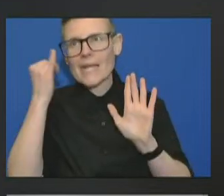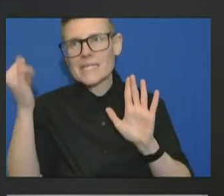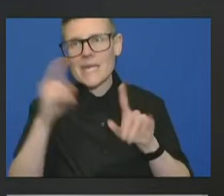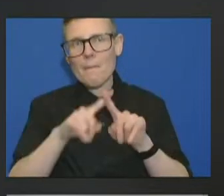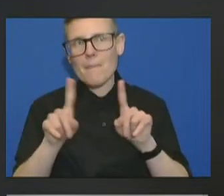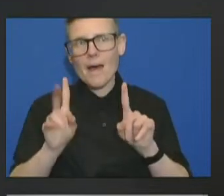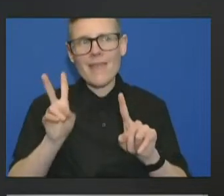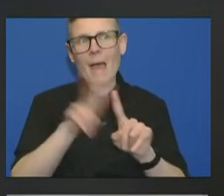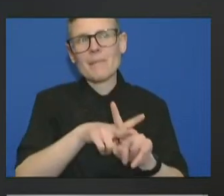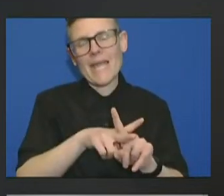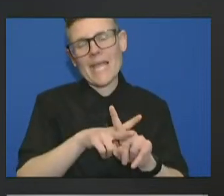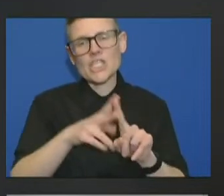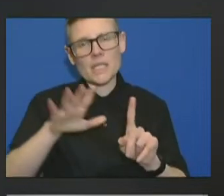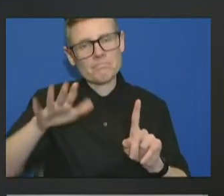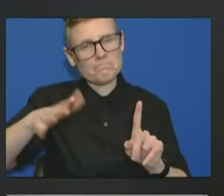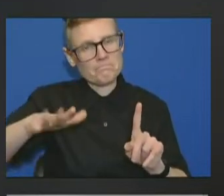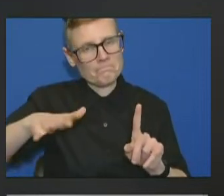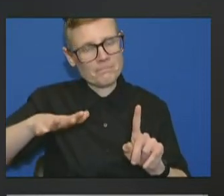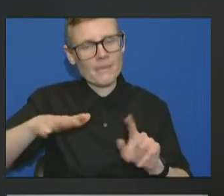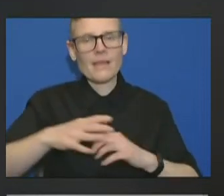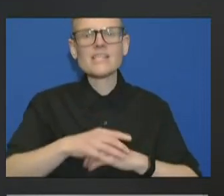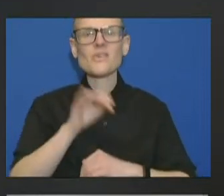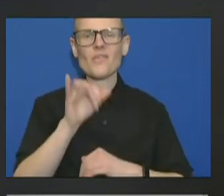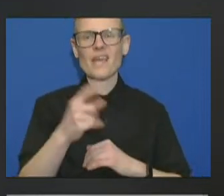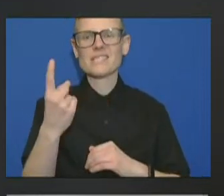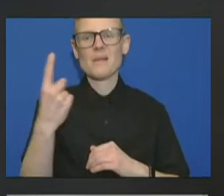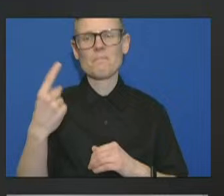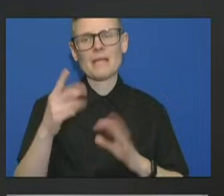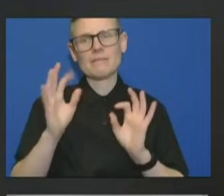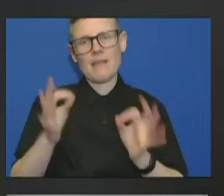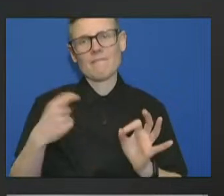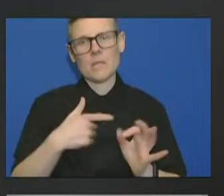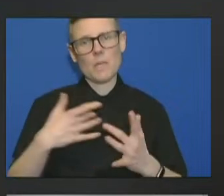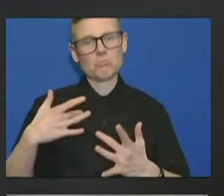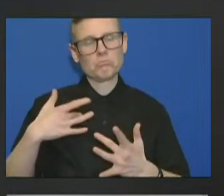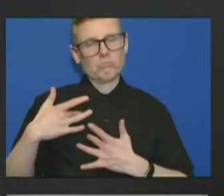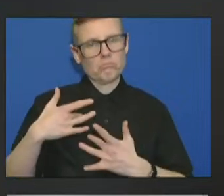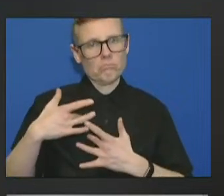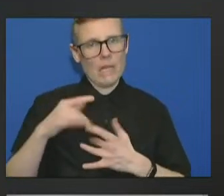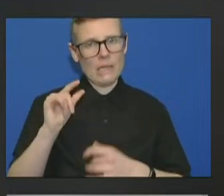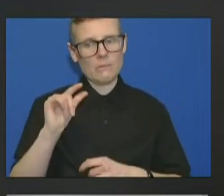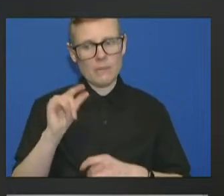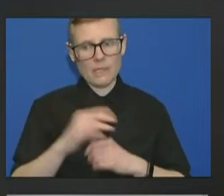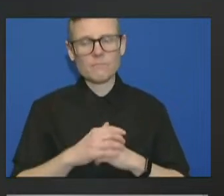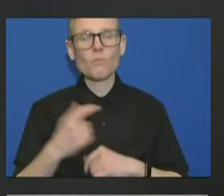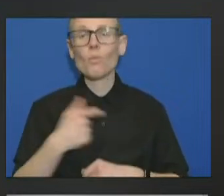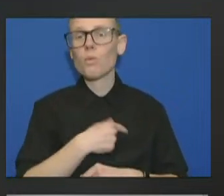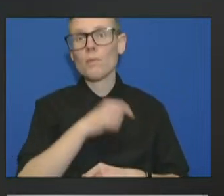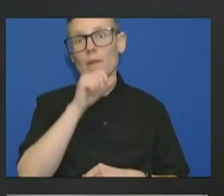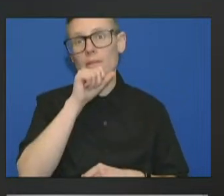things that's like, right idea, maybe not the best application.